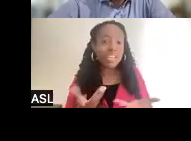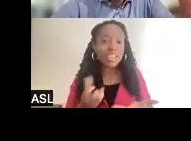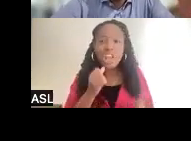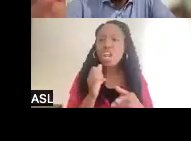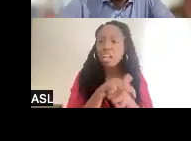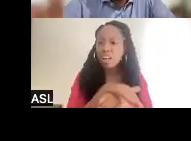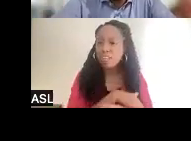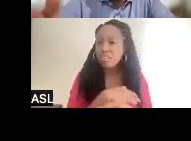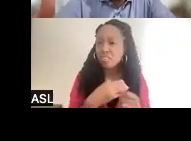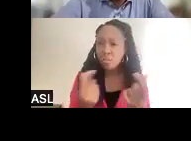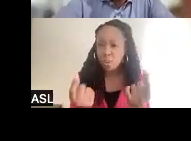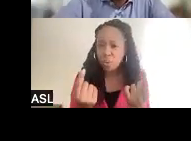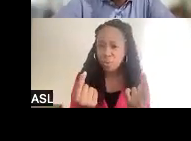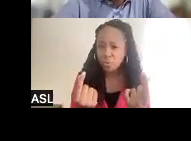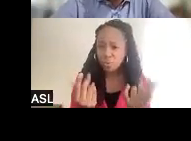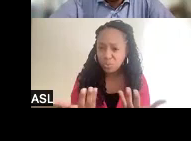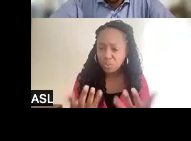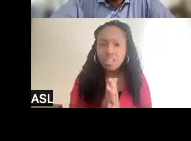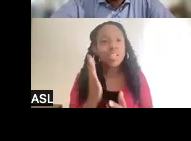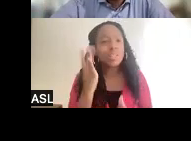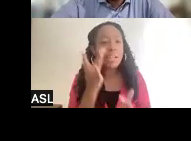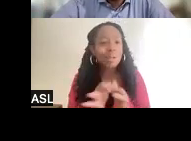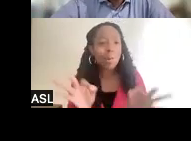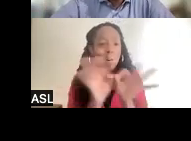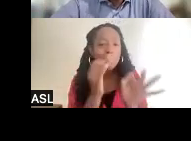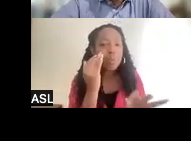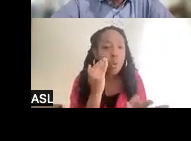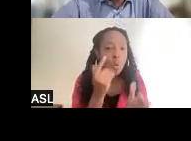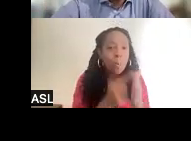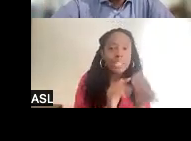right so we really have to talk about what's covered and what's not right and understand that